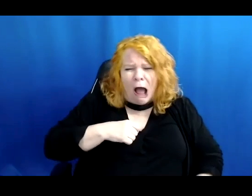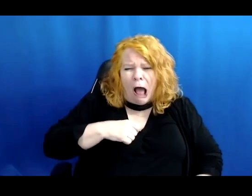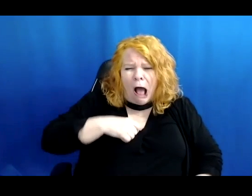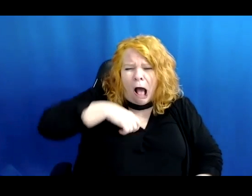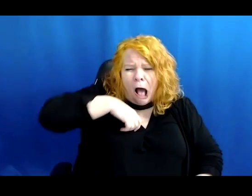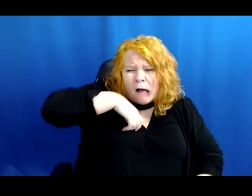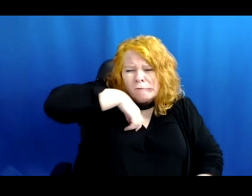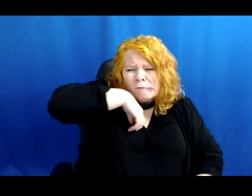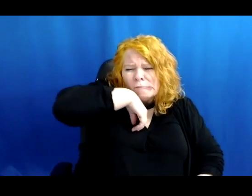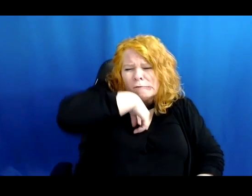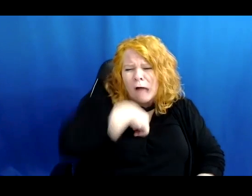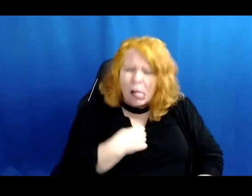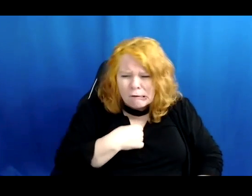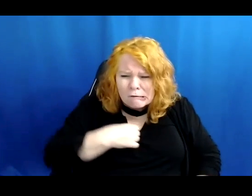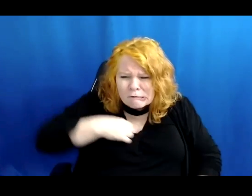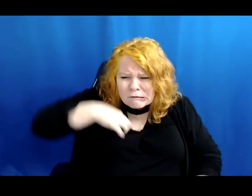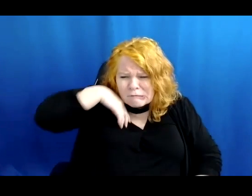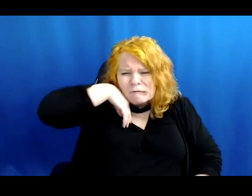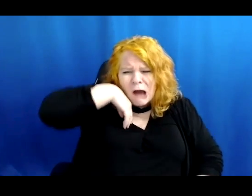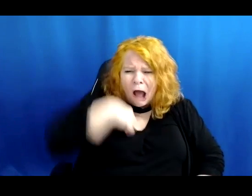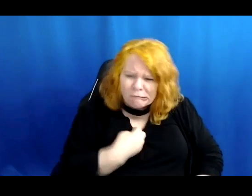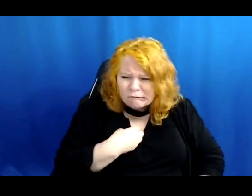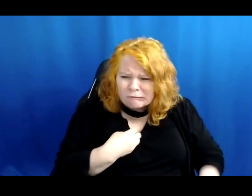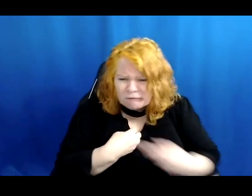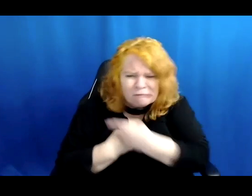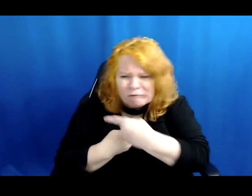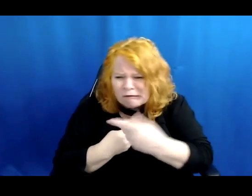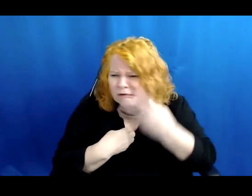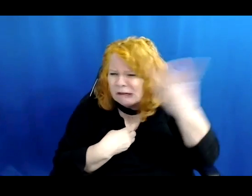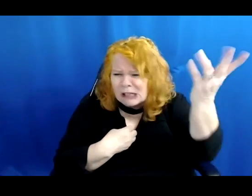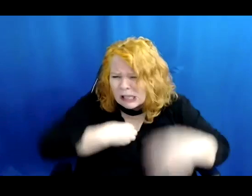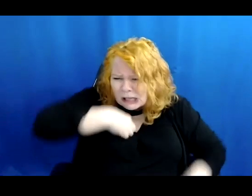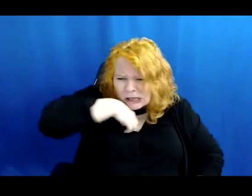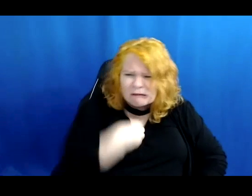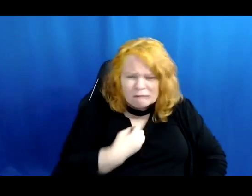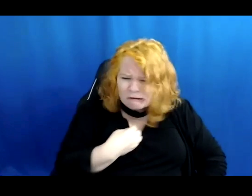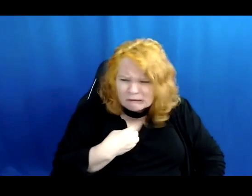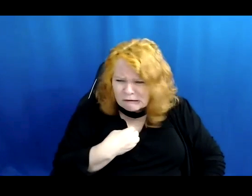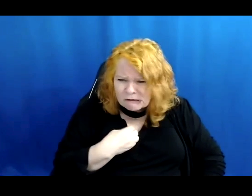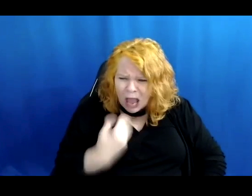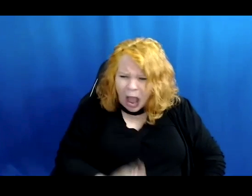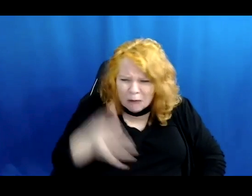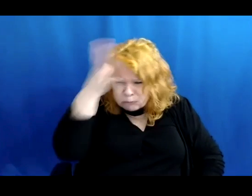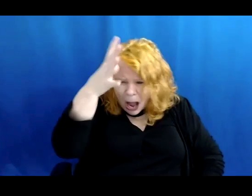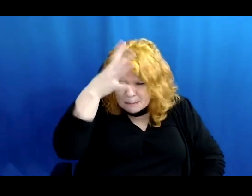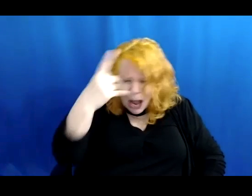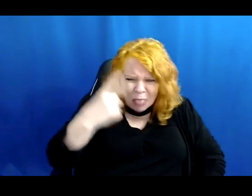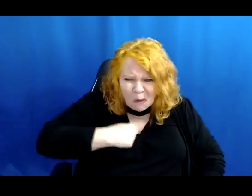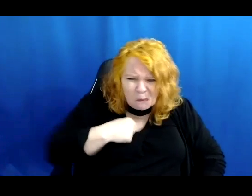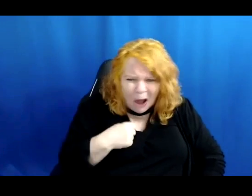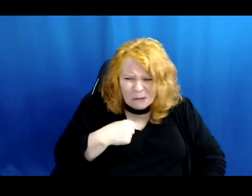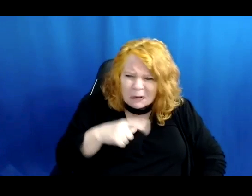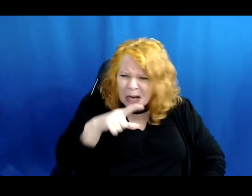Flap, flap, flap, flap, flap, flap, flap. “I am Papa the One-Winged Parrot, yes.”